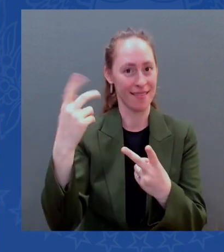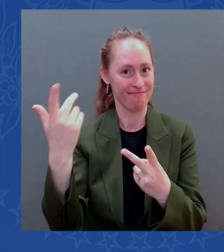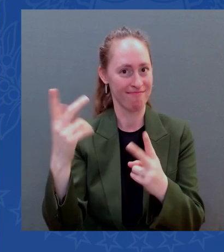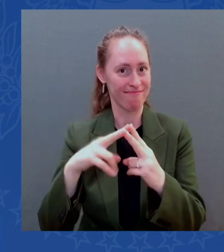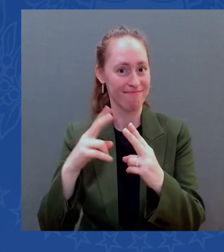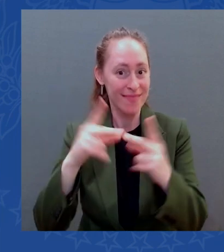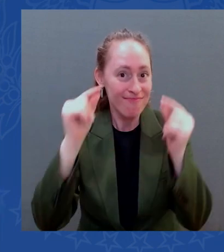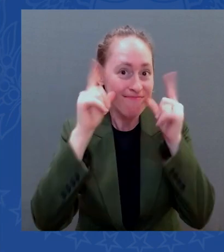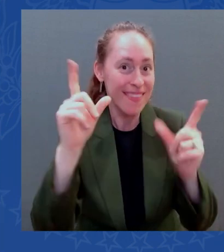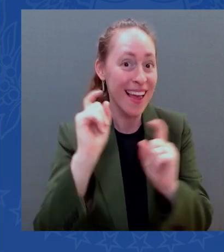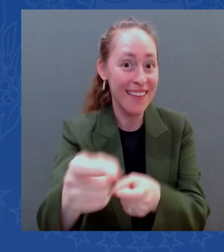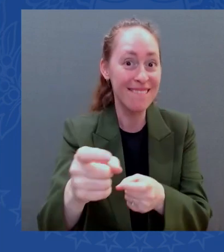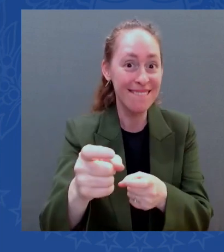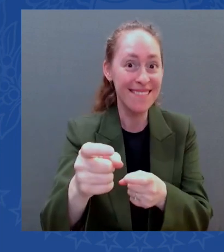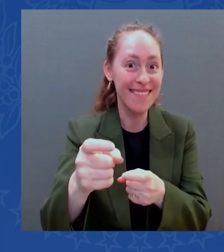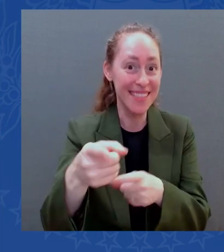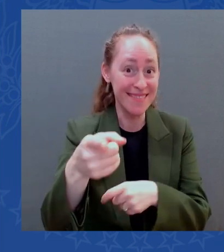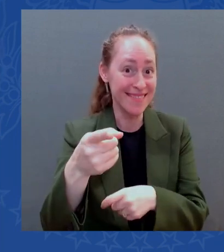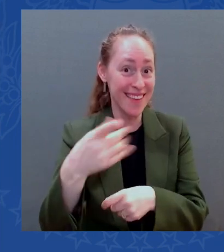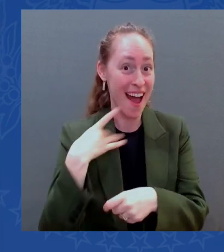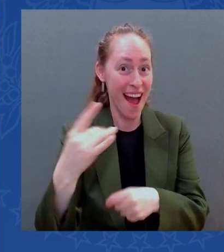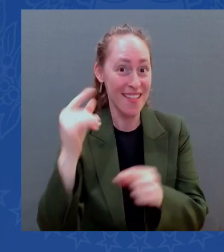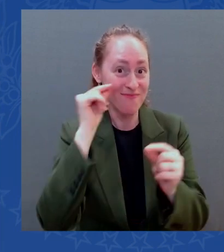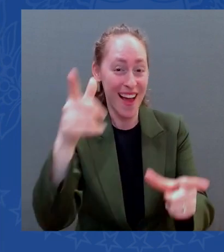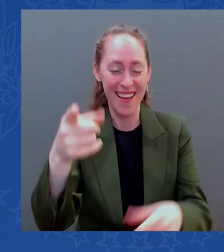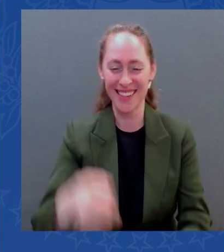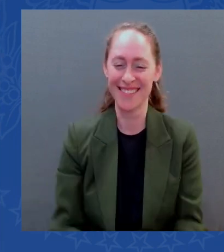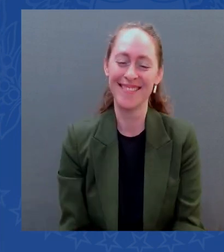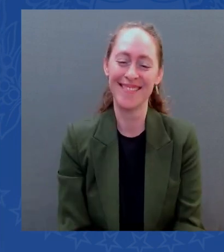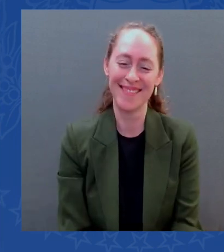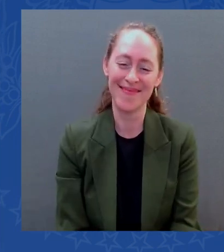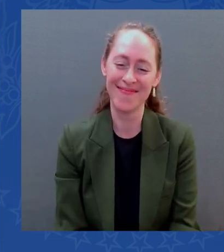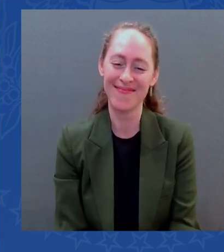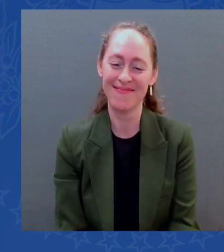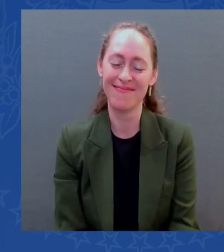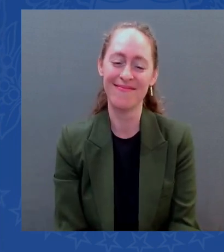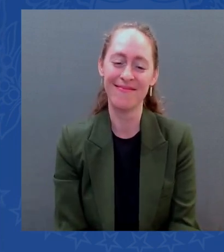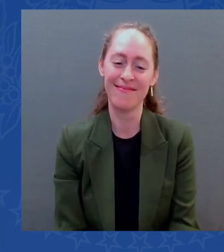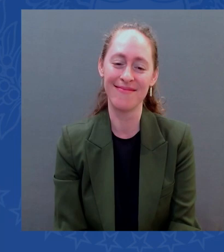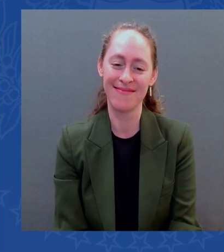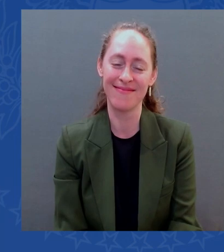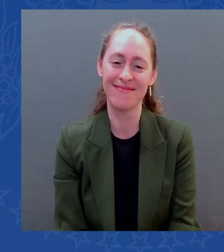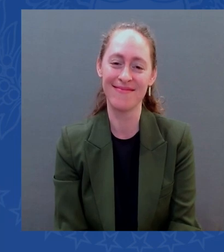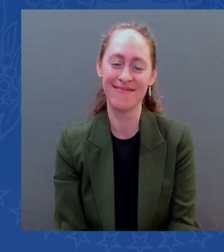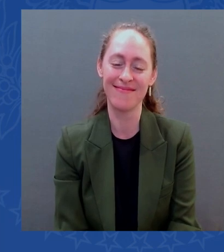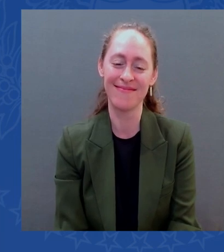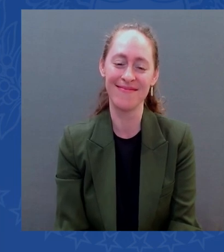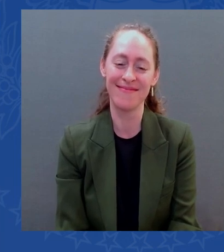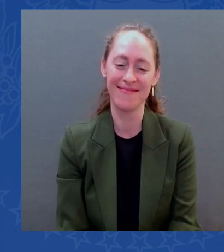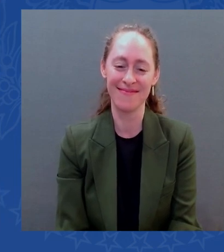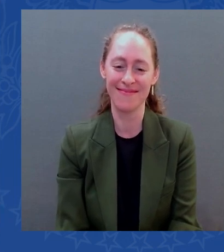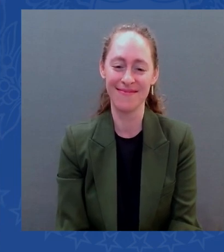(The President is presented with a jersey and hockey stick.) >> The President: All right. Mr. Hedman: Now you've got this nice stick. Mr. Stamkos: Walk over to the Cup